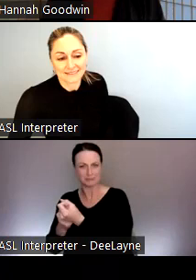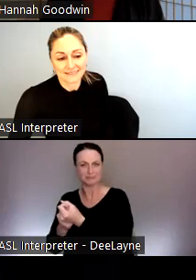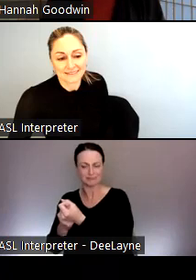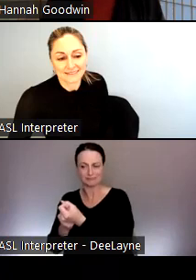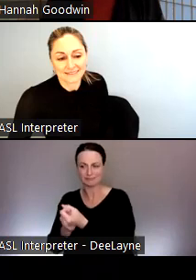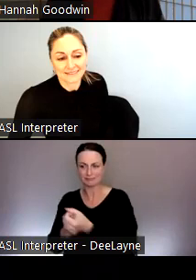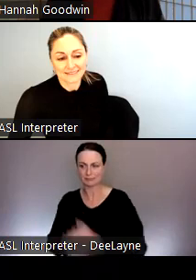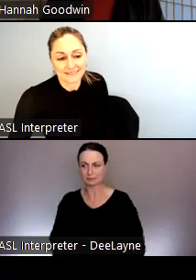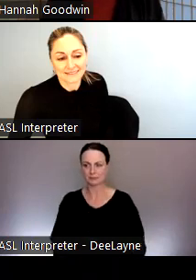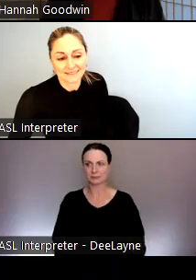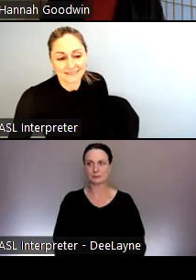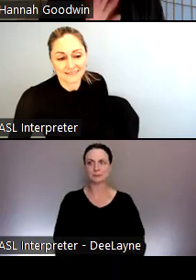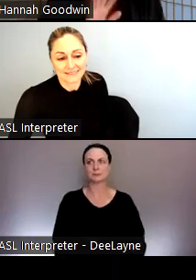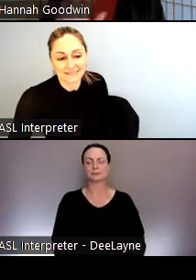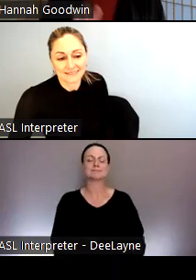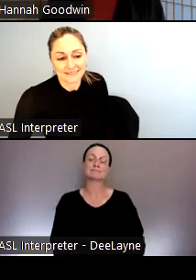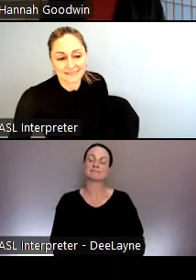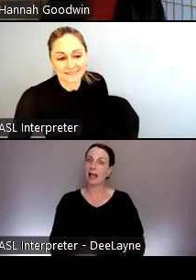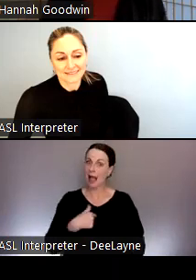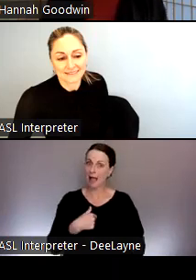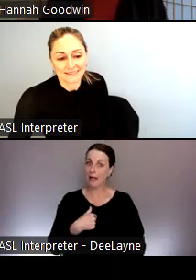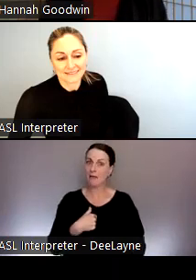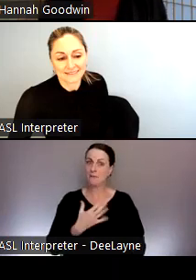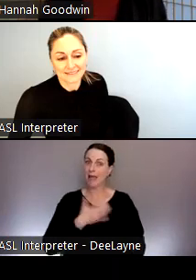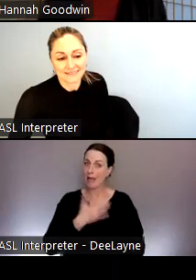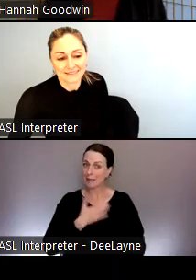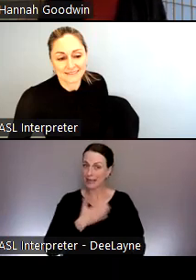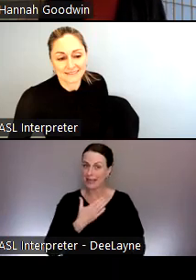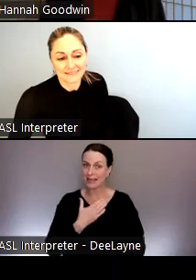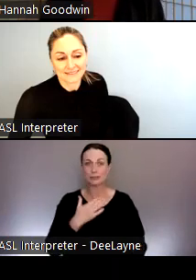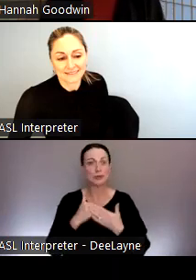And I'm happy to help people